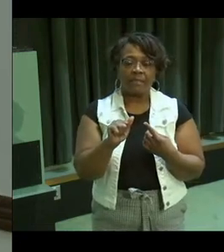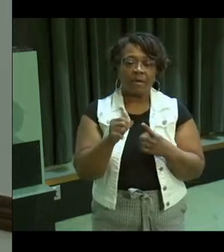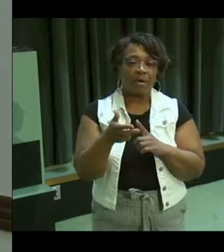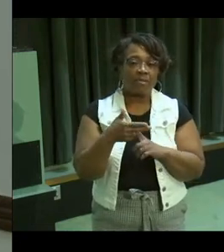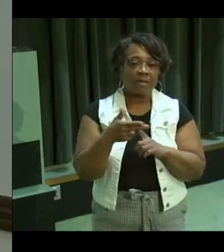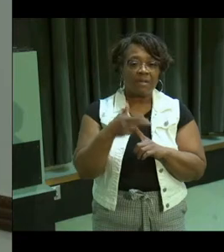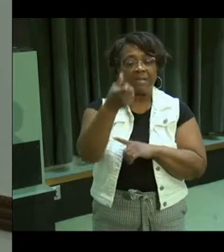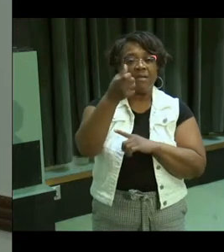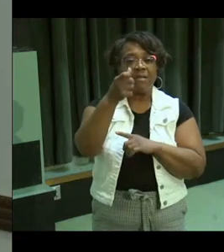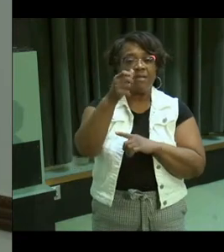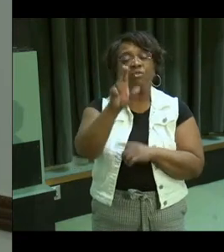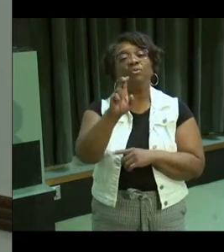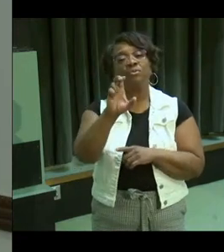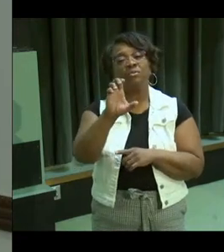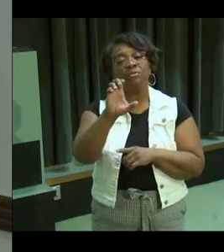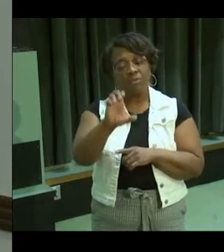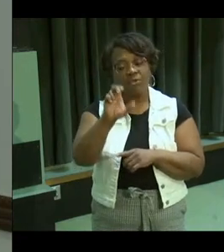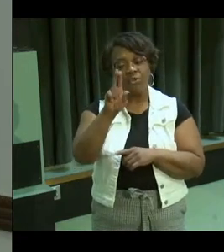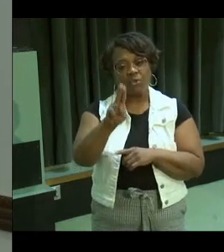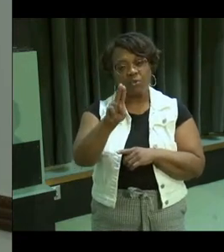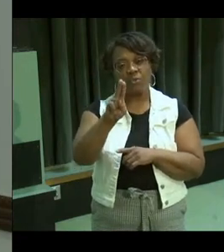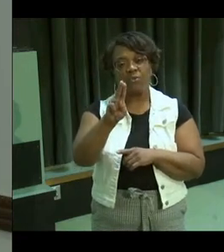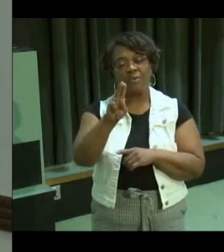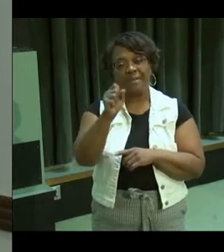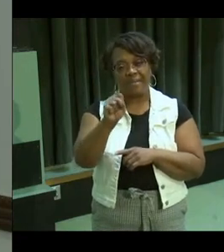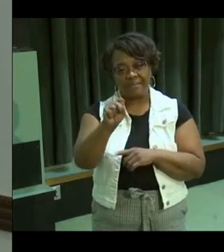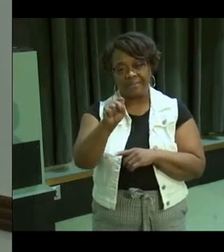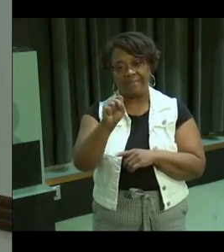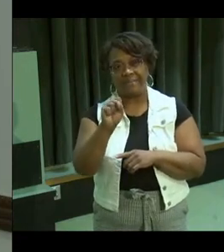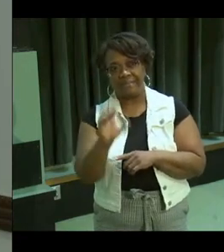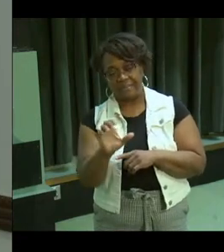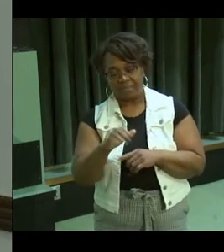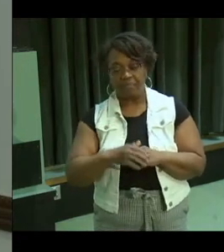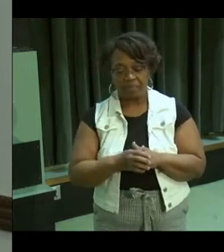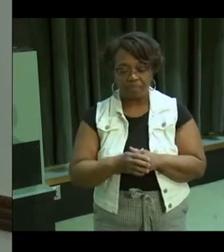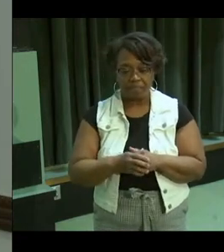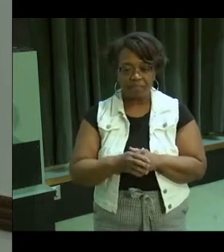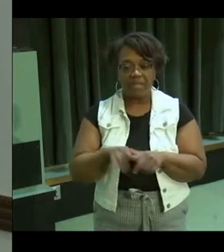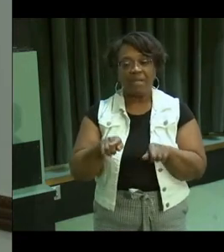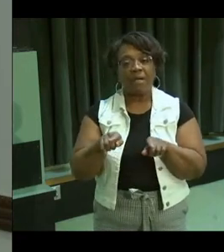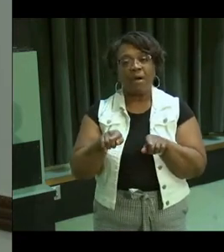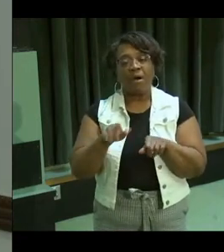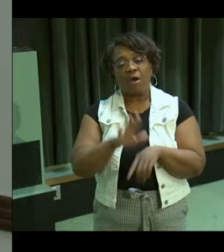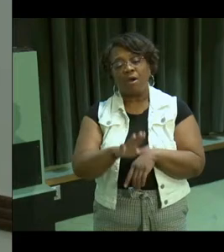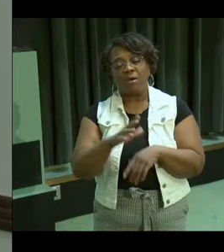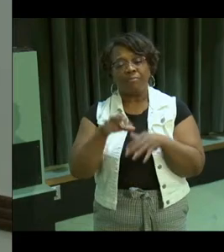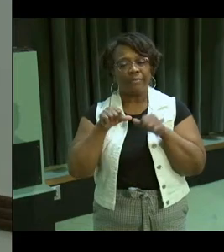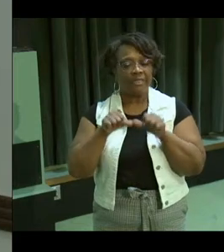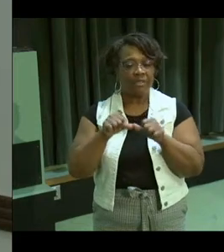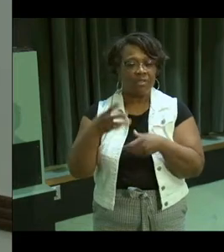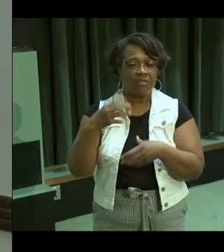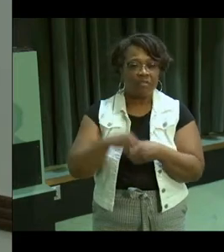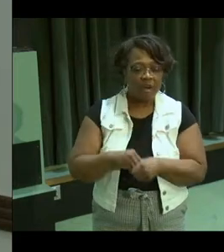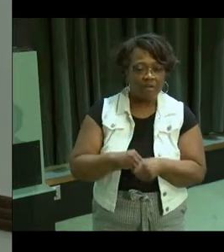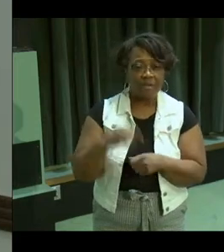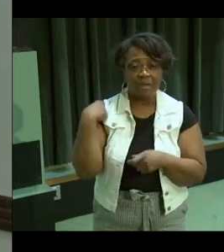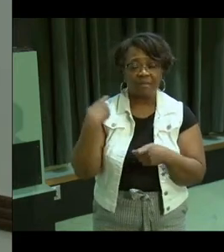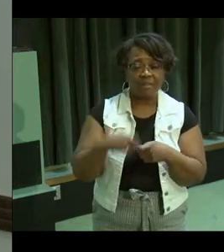me, the university of Southern California. Christine considers her ongoing involvement with